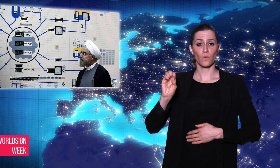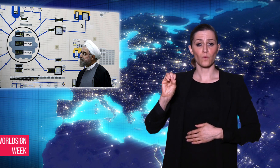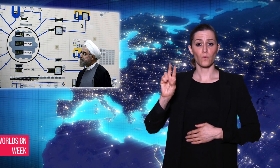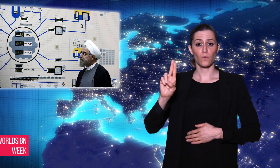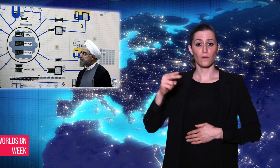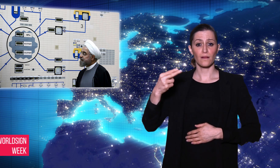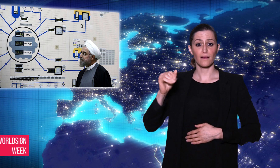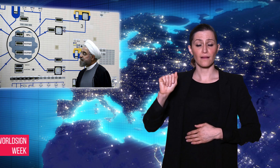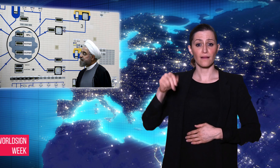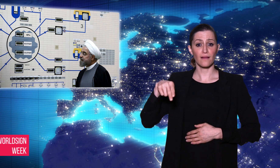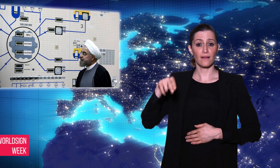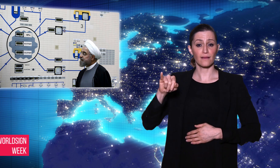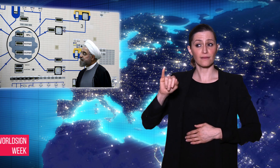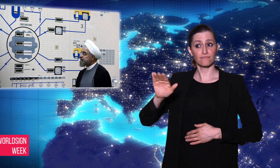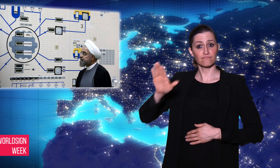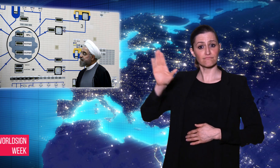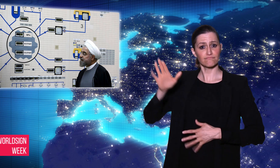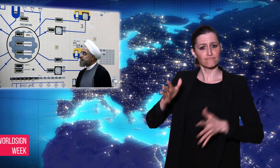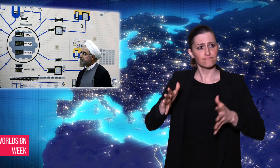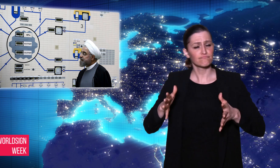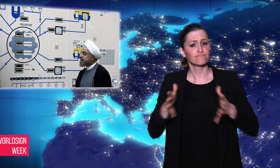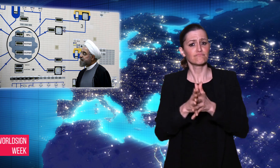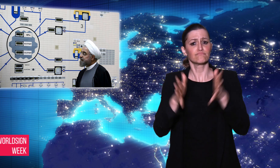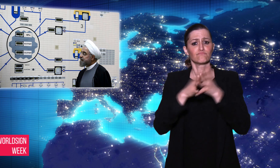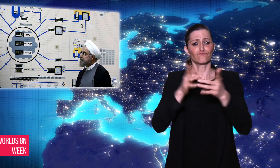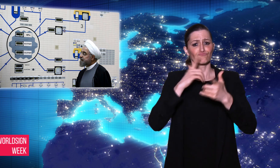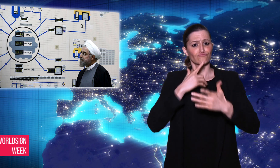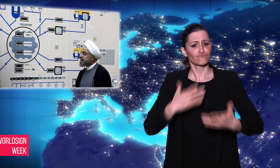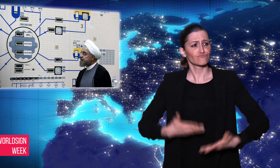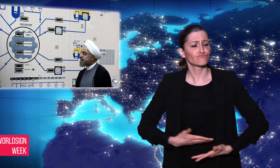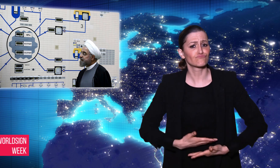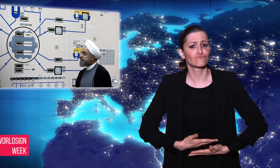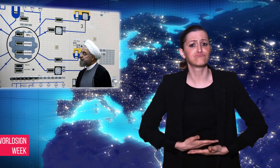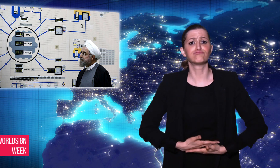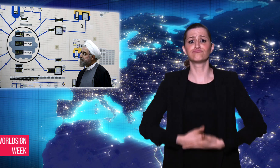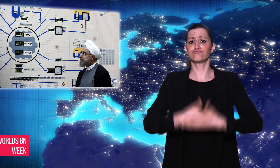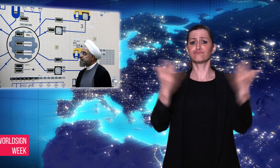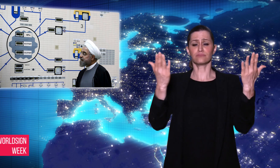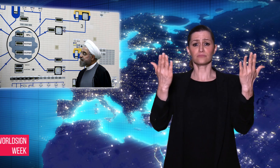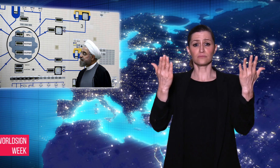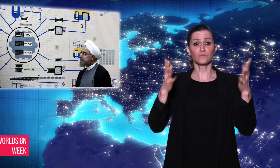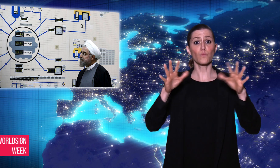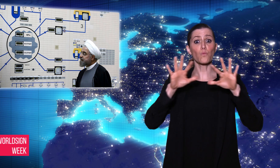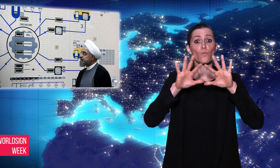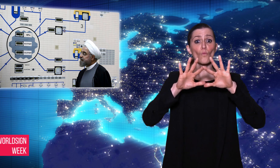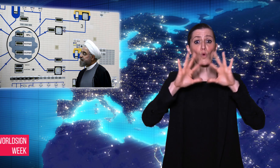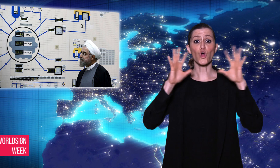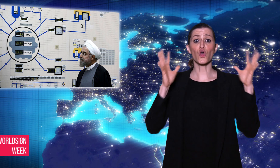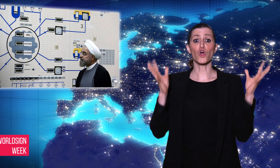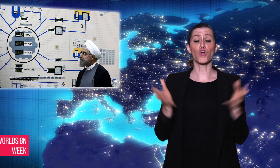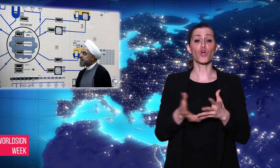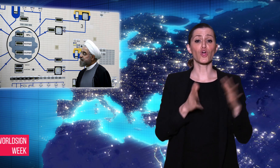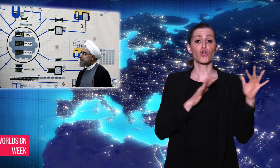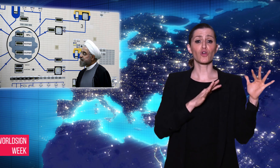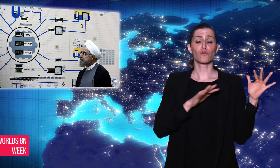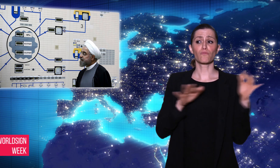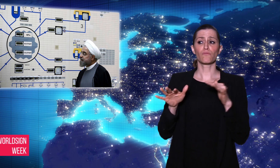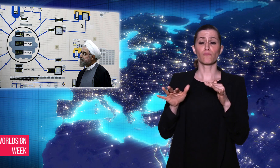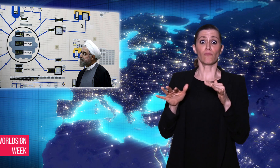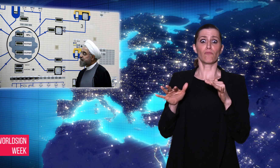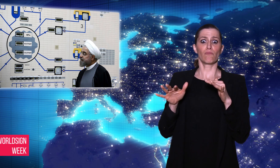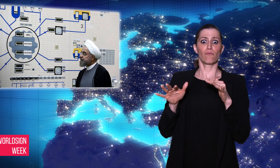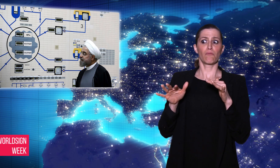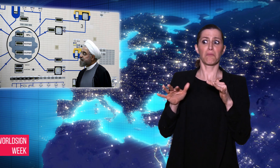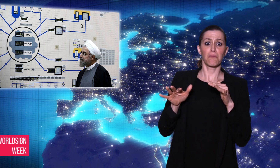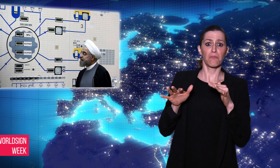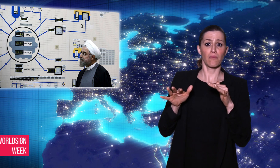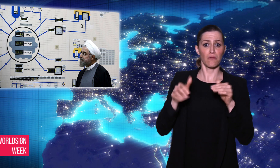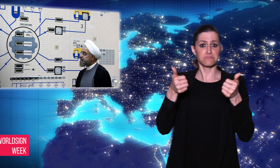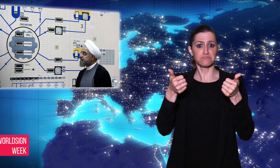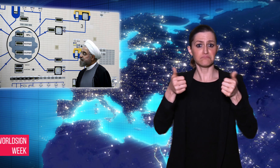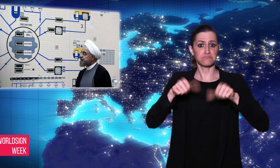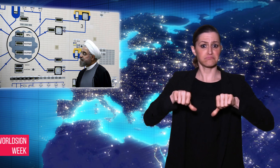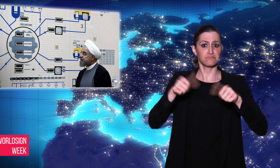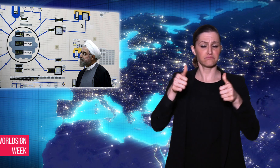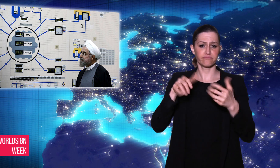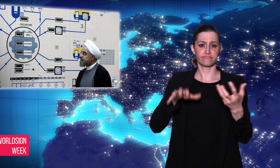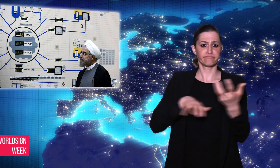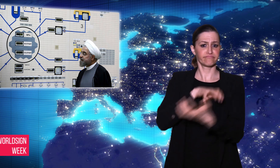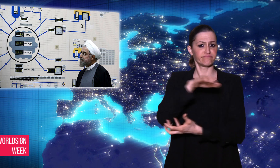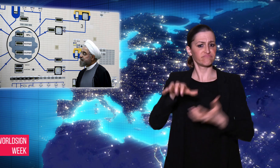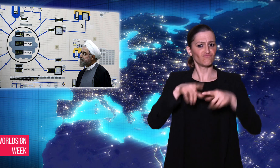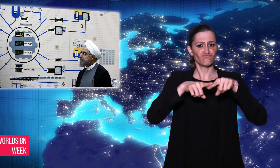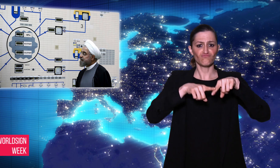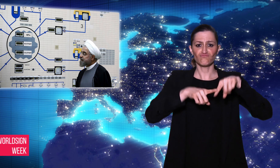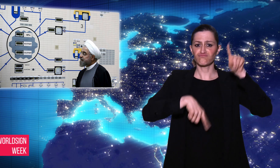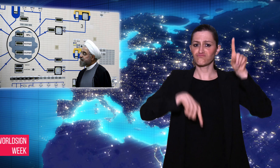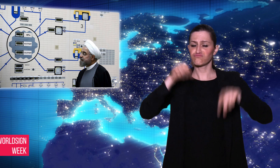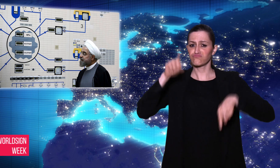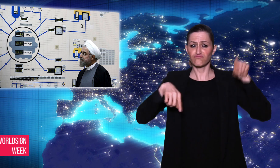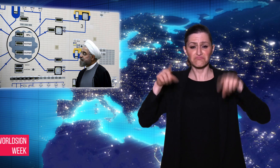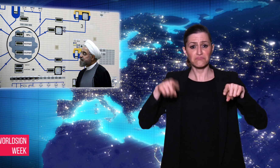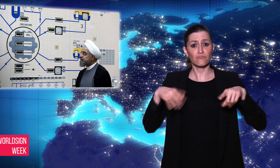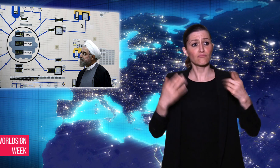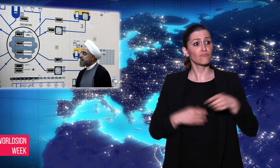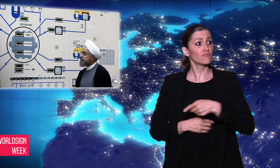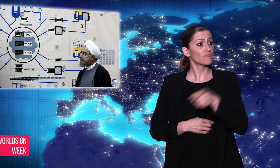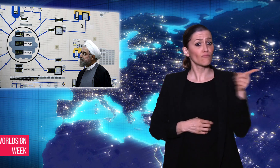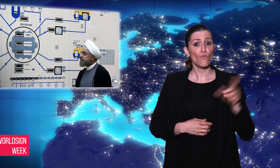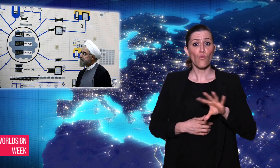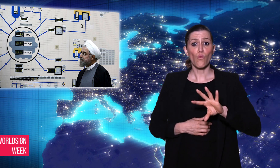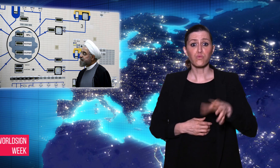The world’s reaction to the announcement by President Rouhani is